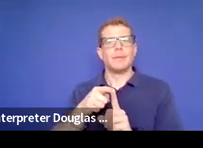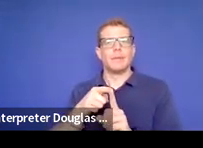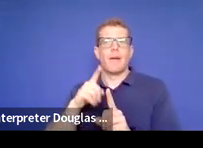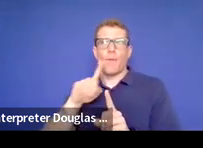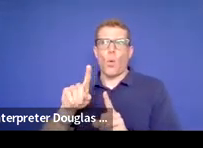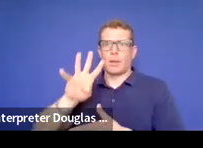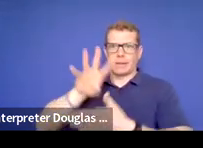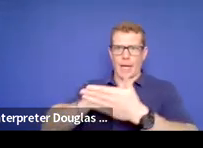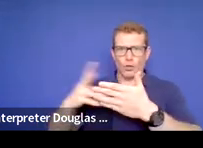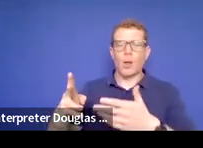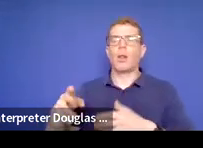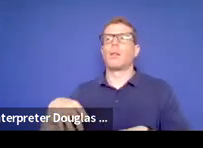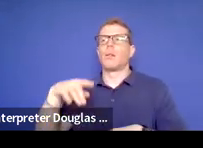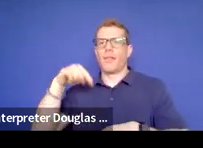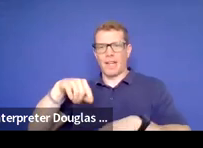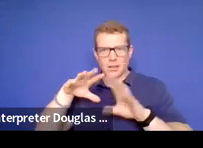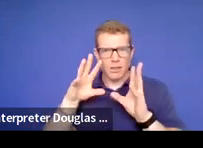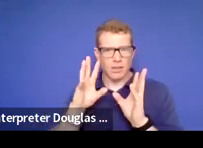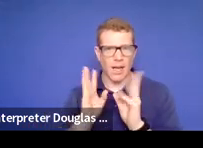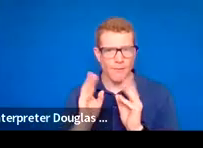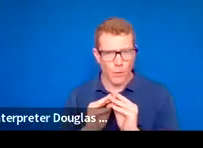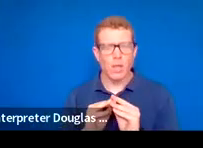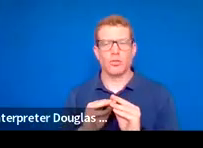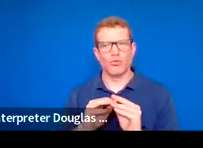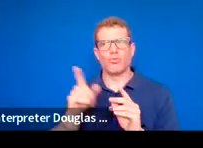So. Well, i'll put them in there for you guys?